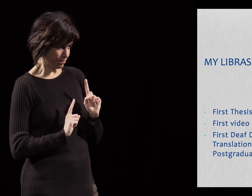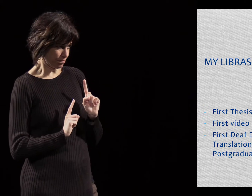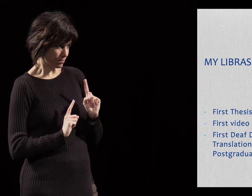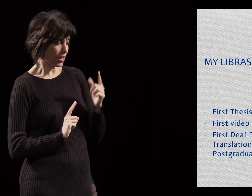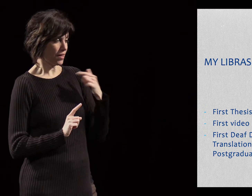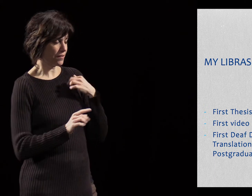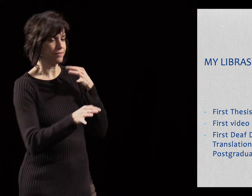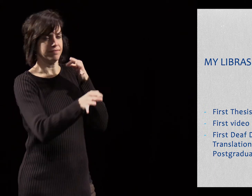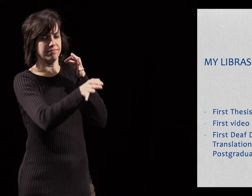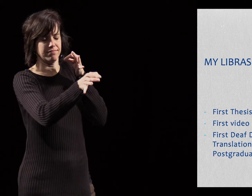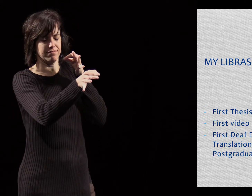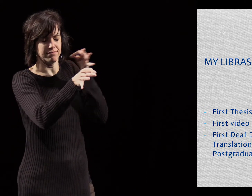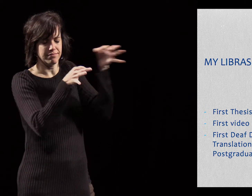We can't accept it."